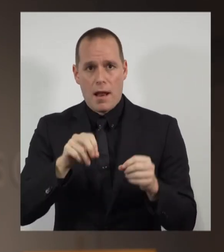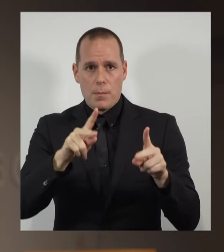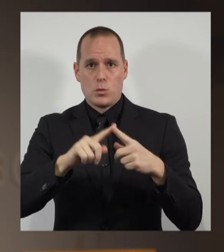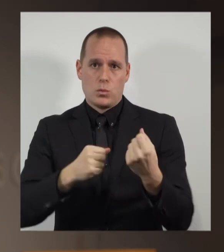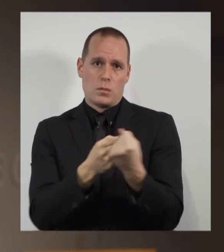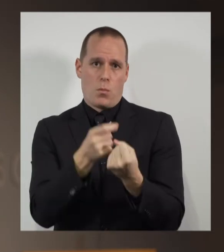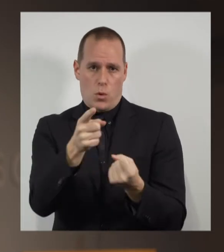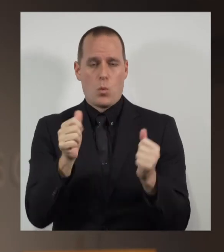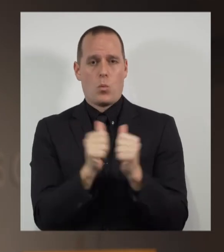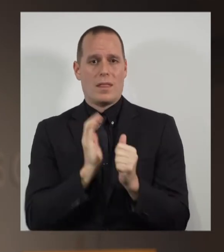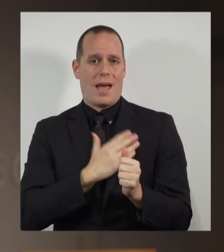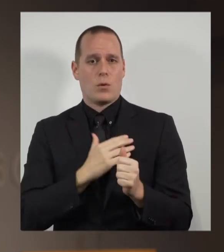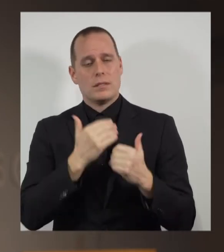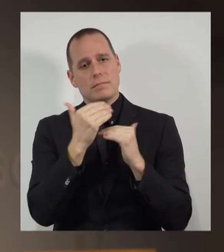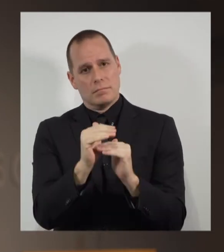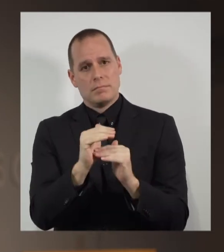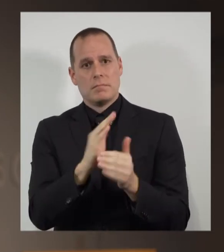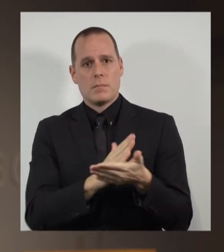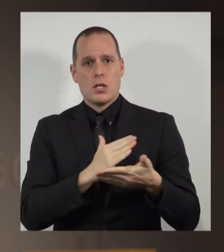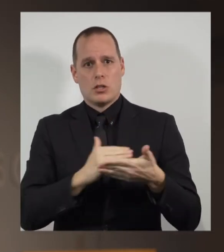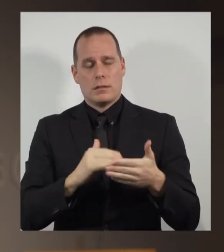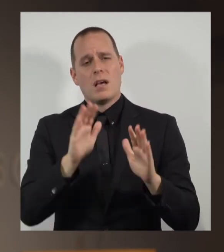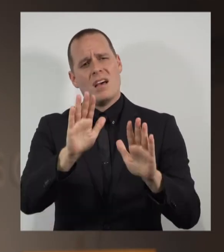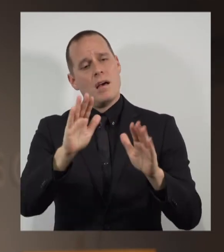to support our staff through state funding.